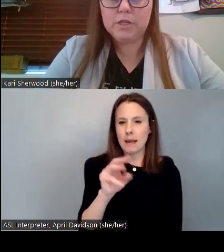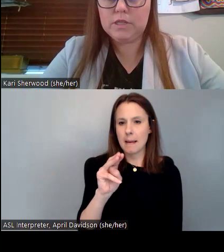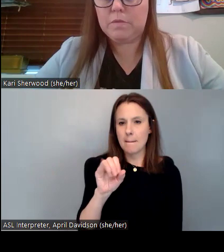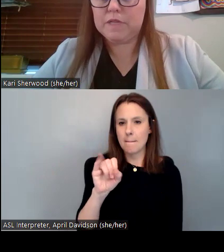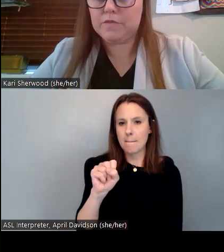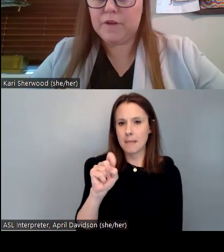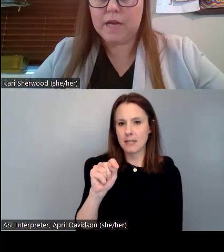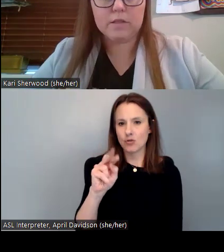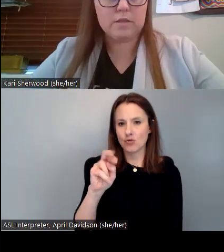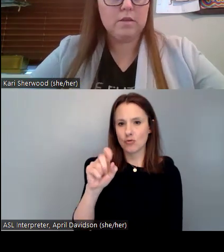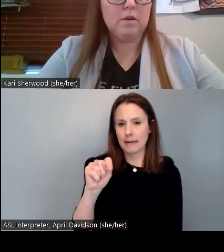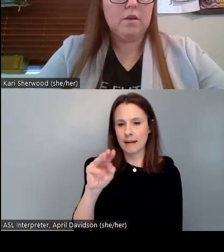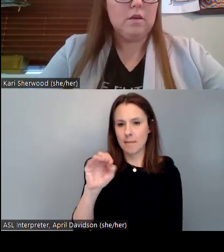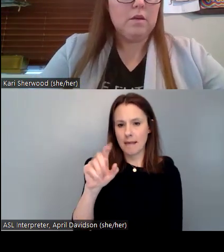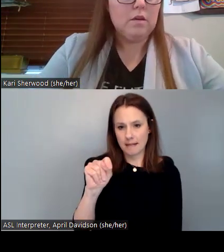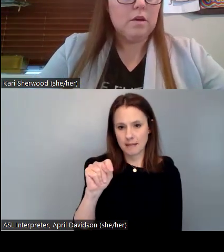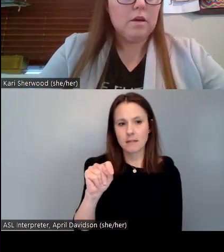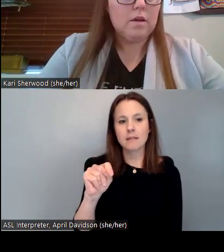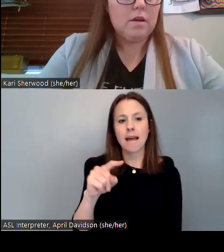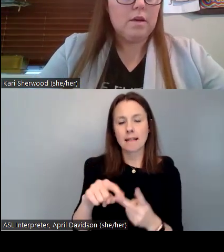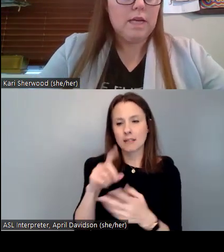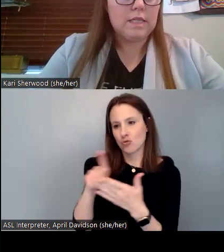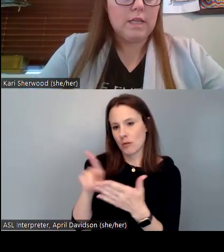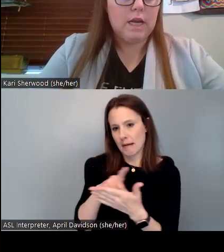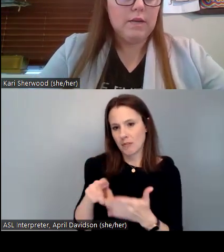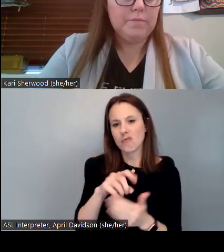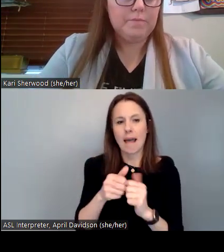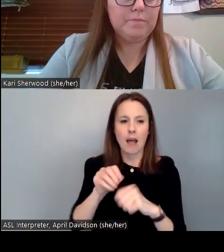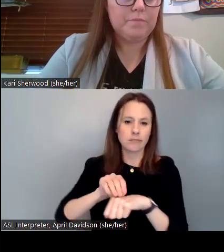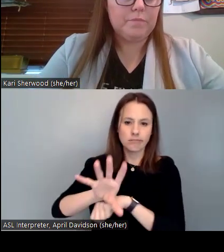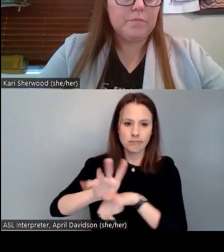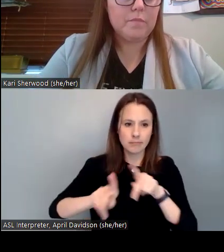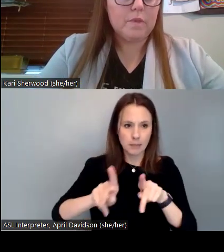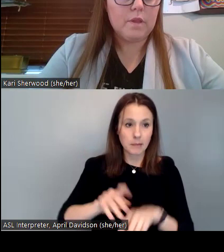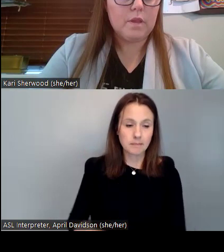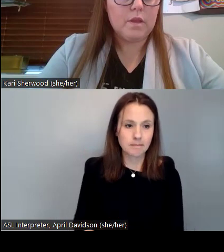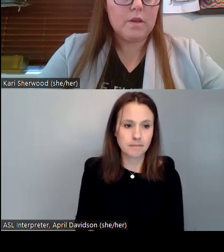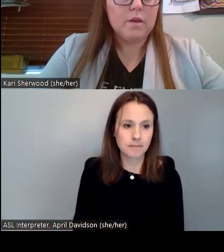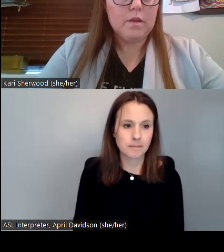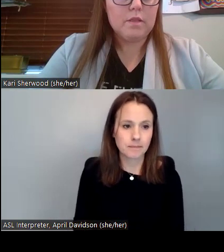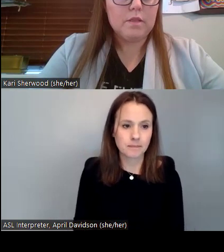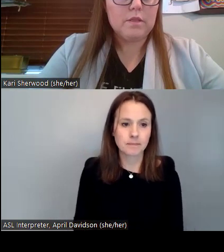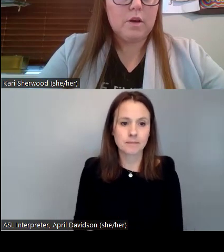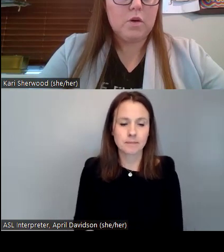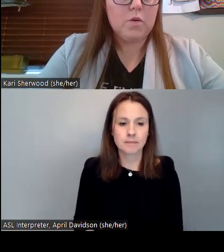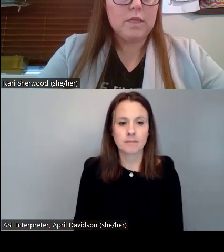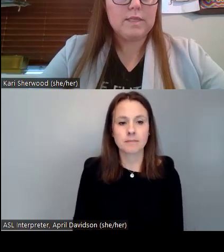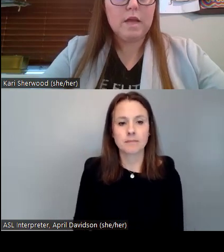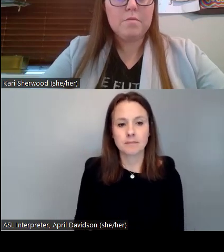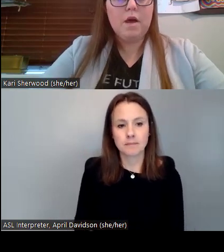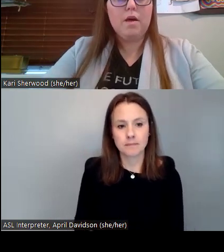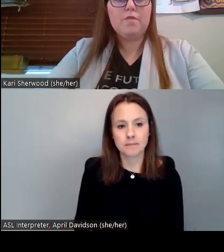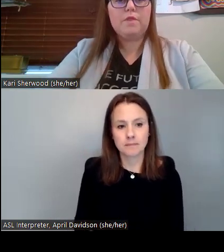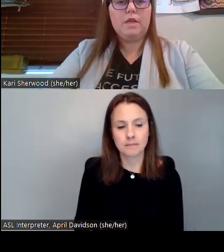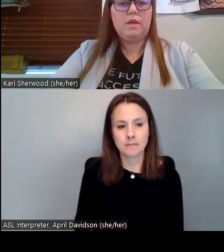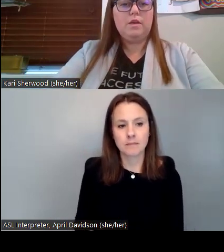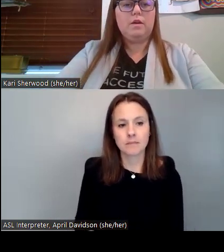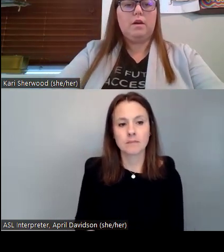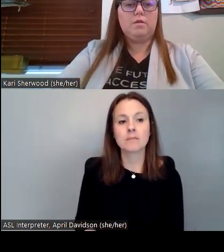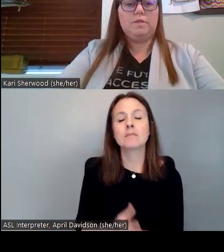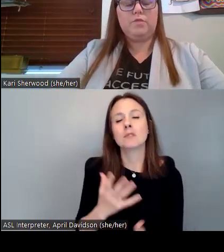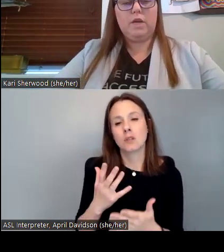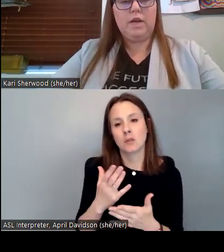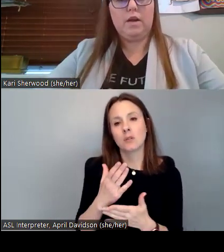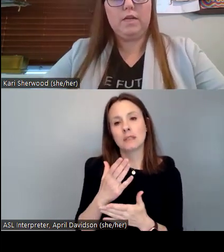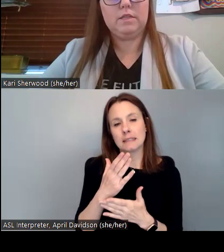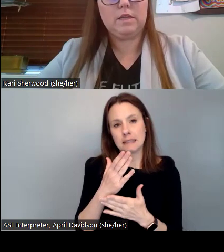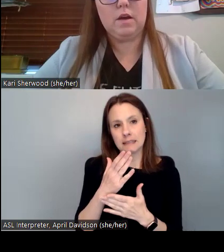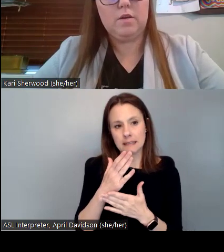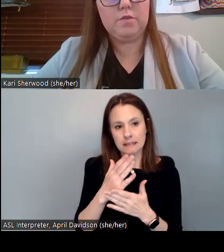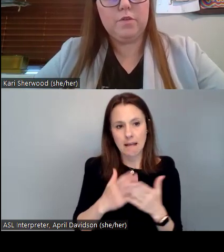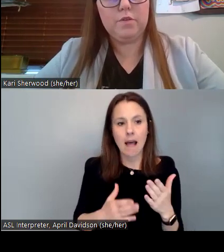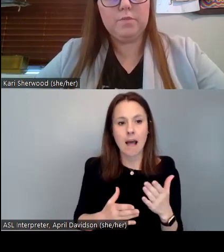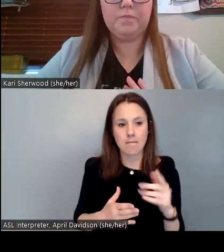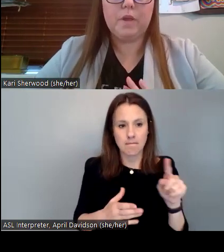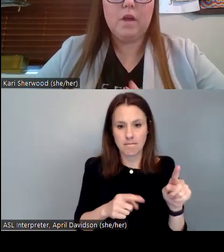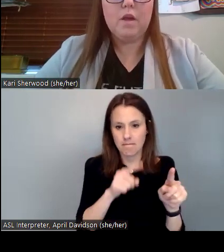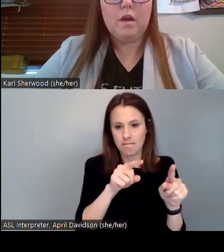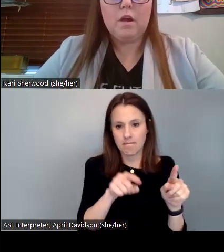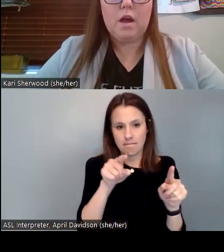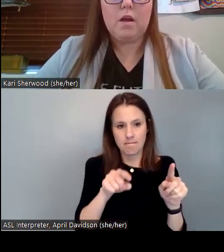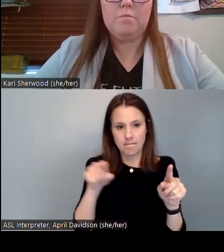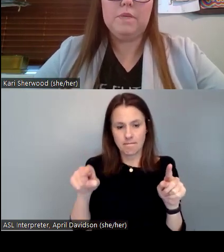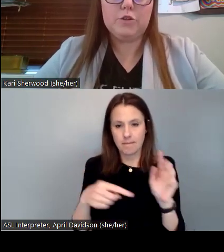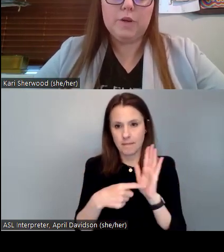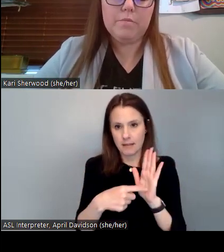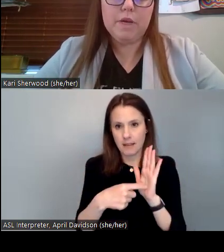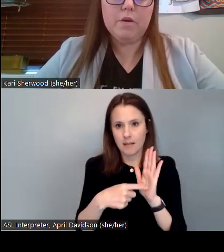and some of its effects. Next slide. So some of the different areas of mistreatment